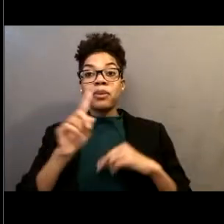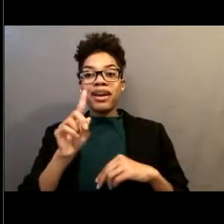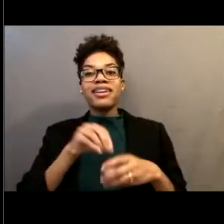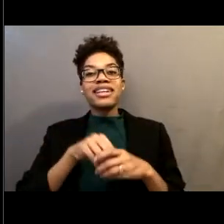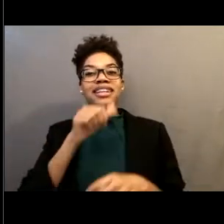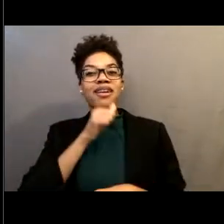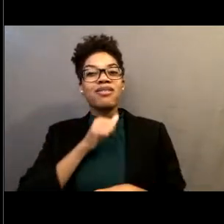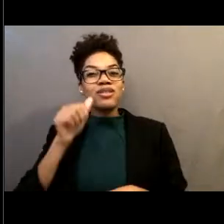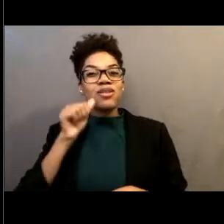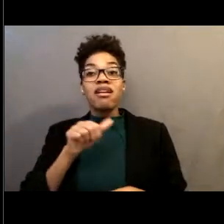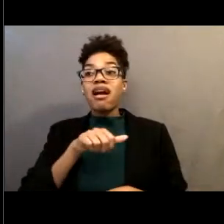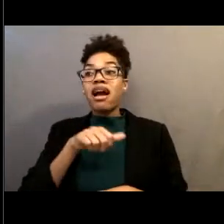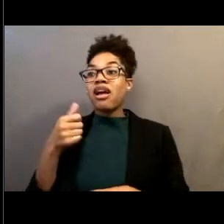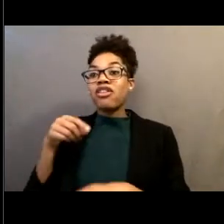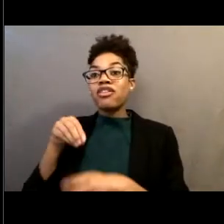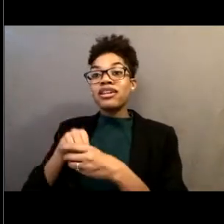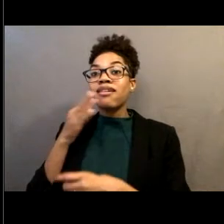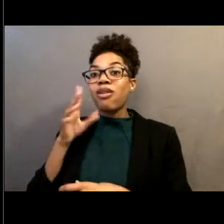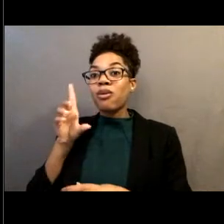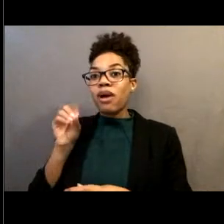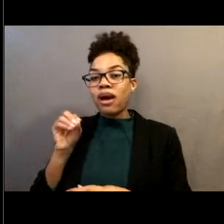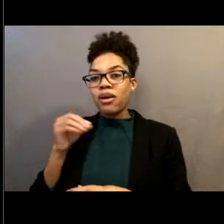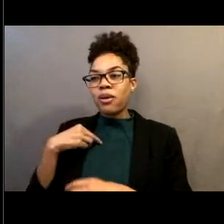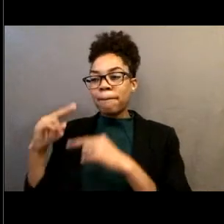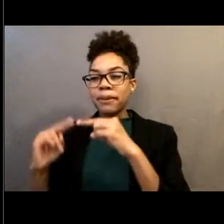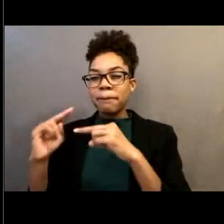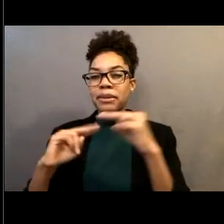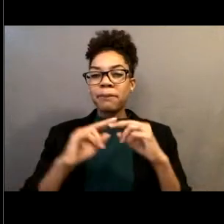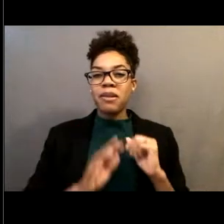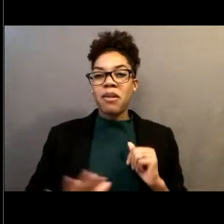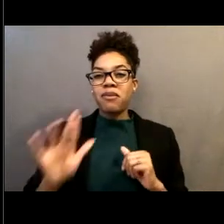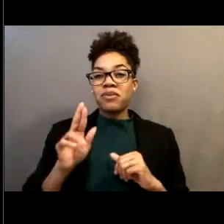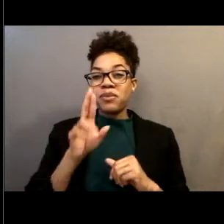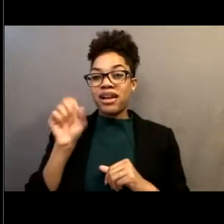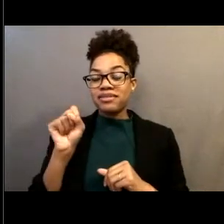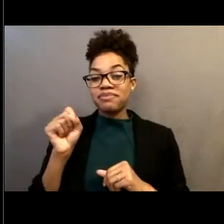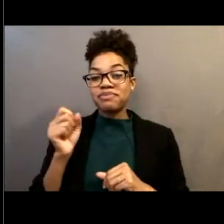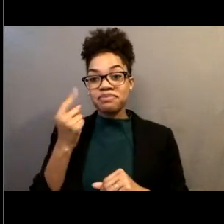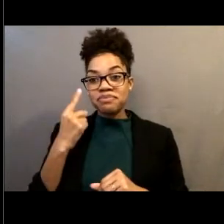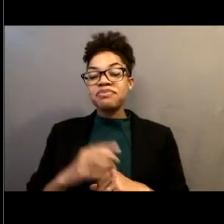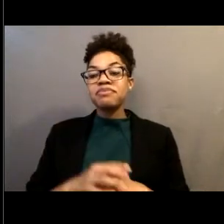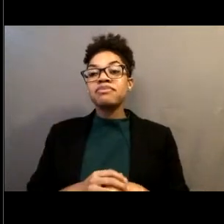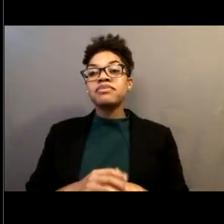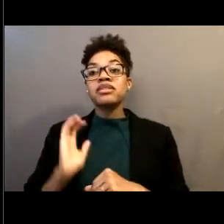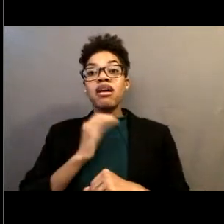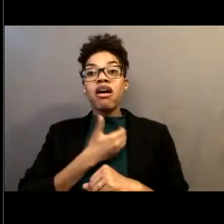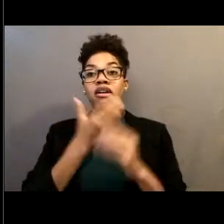And so we have a lot of, those are where the satellites are built and our instruments are built all across the country.